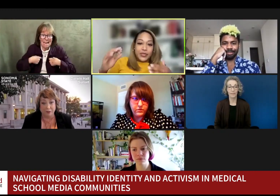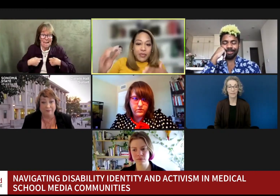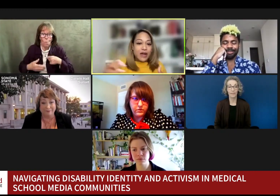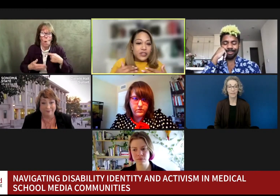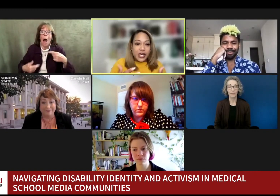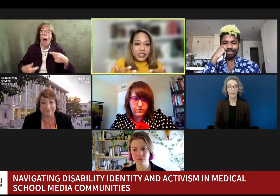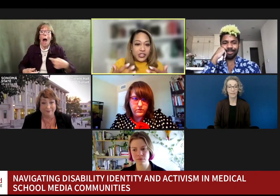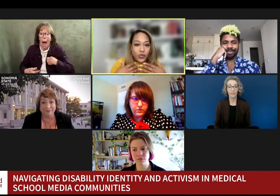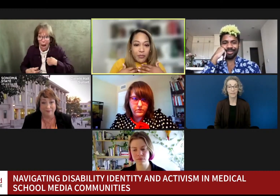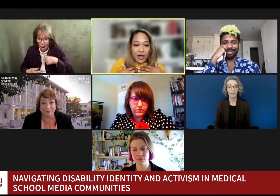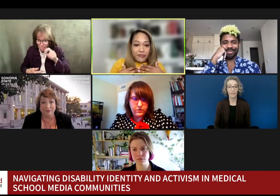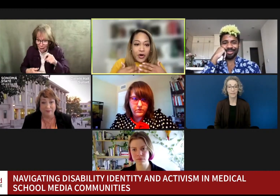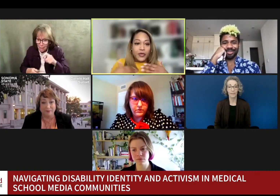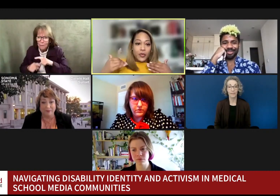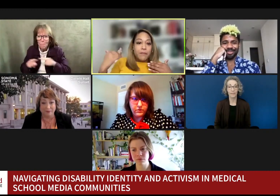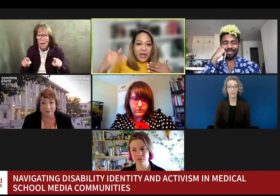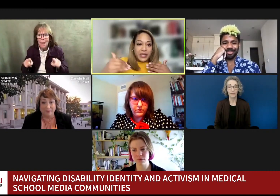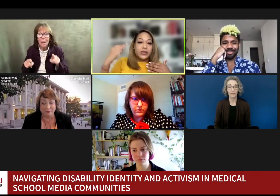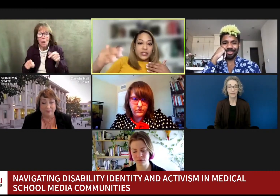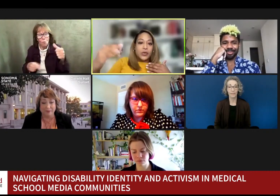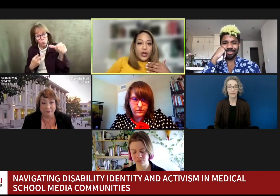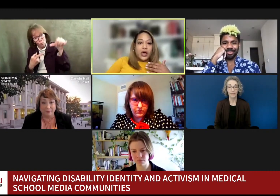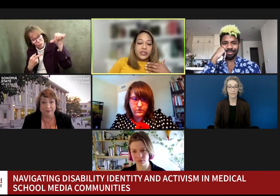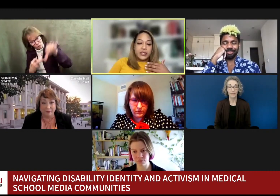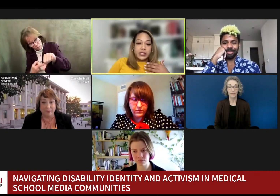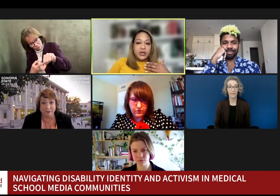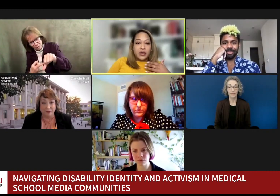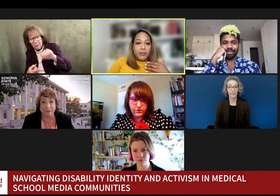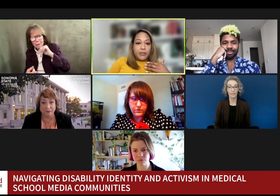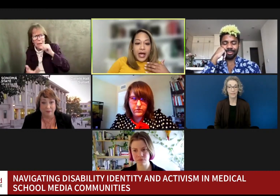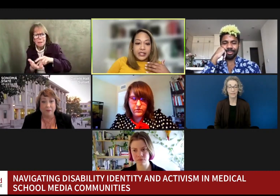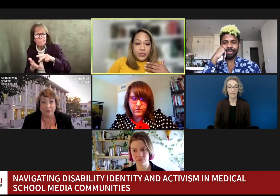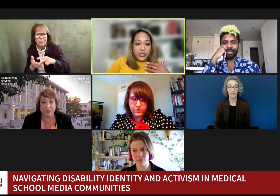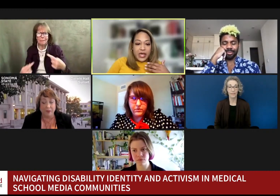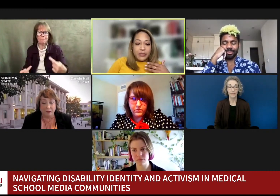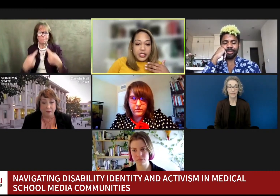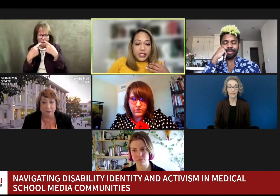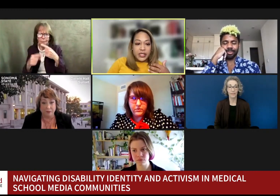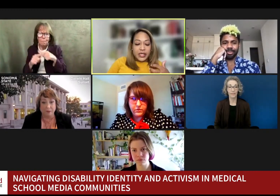My rejections weren't my fault, they were based on someone else's bias and perception.